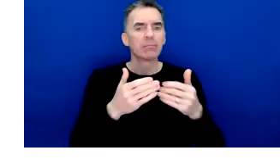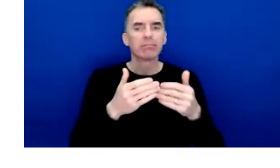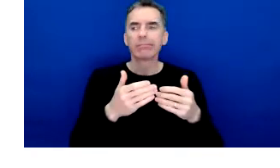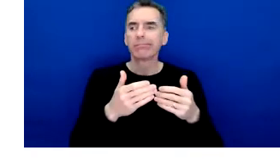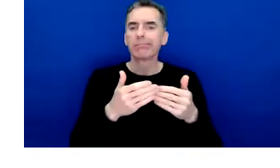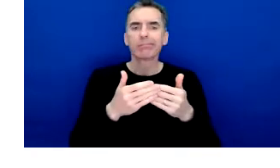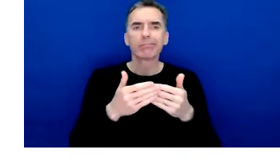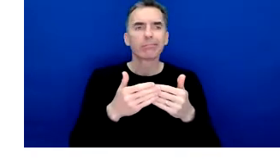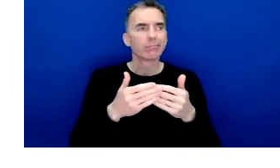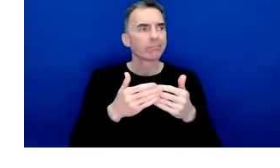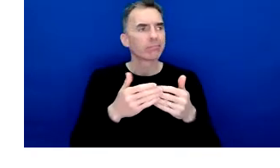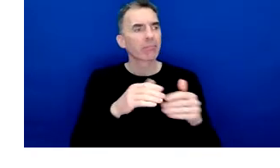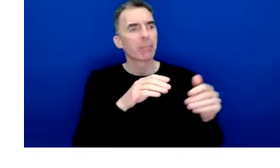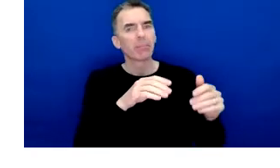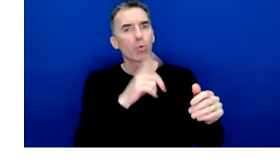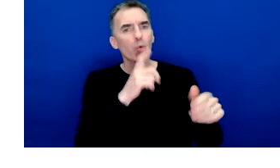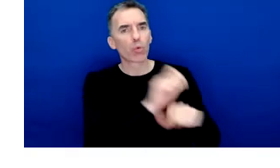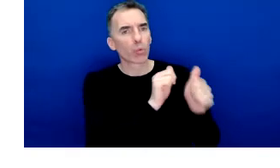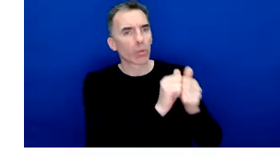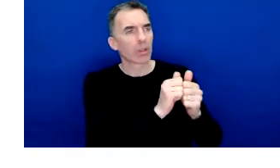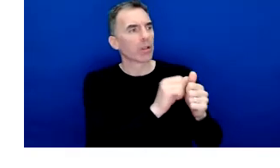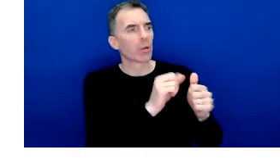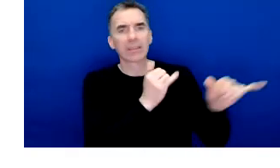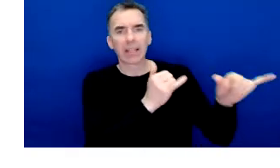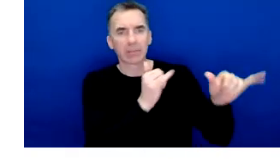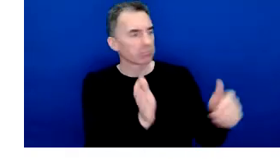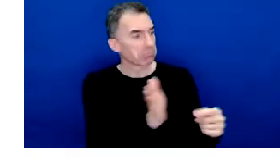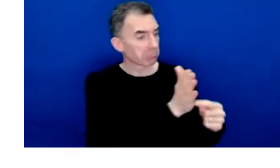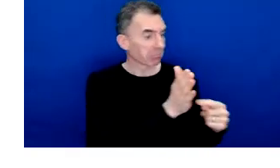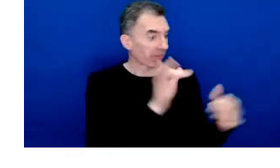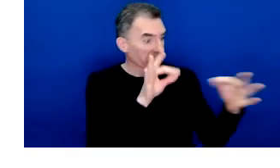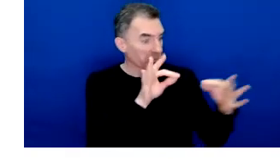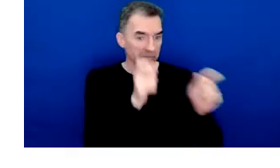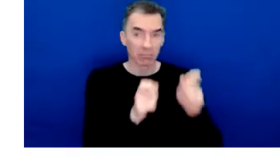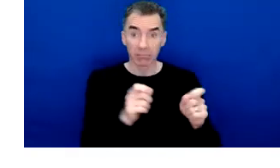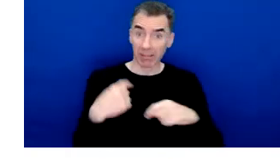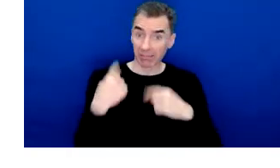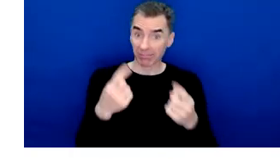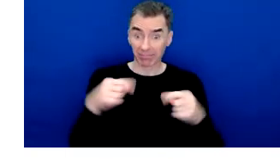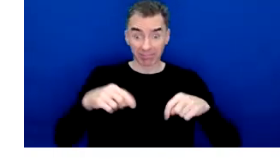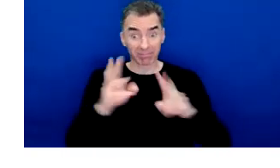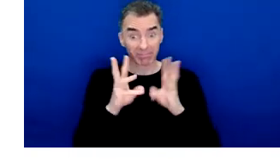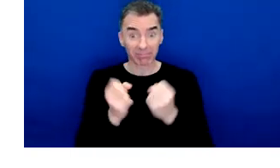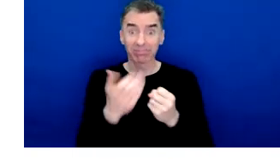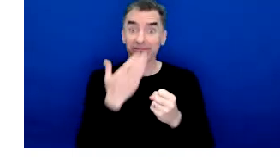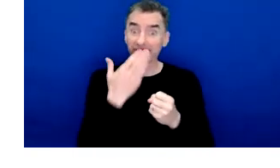So we we really appreciate you following along with us. And we will continue to have this discussion.